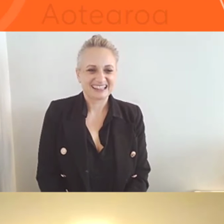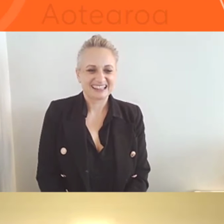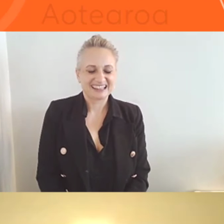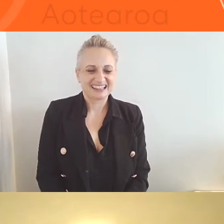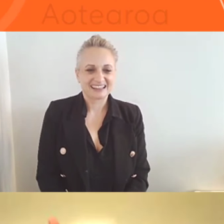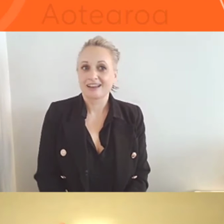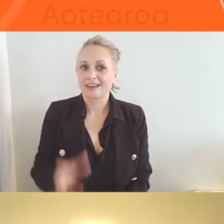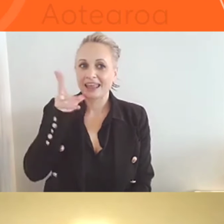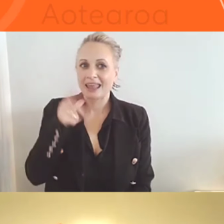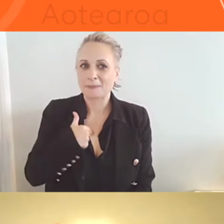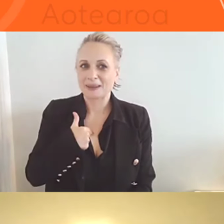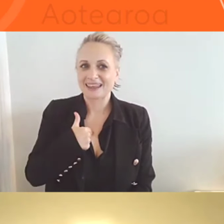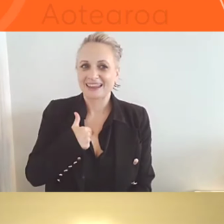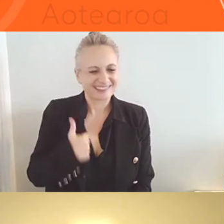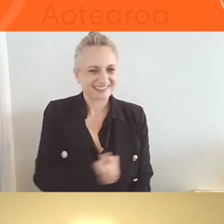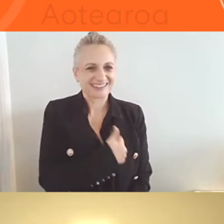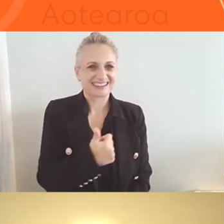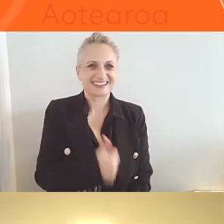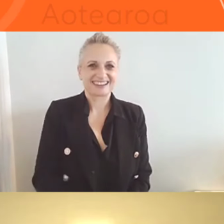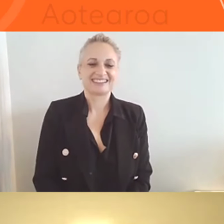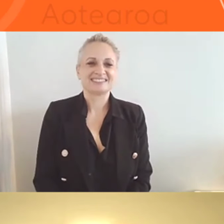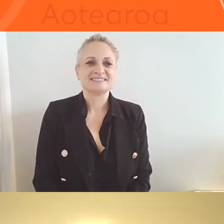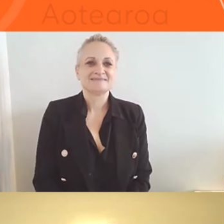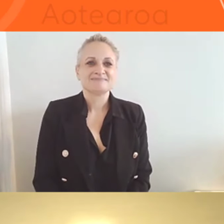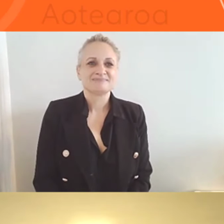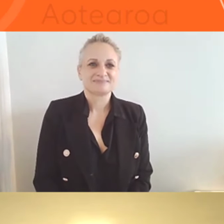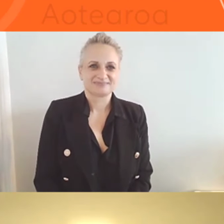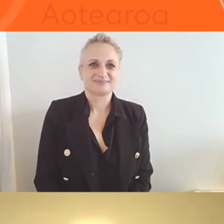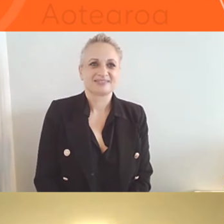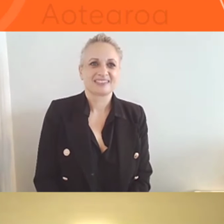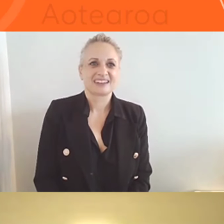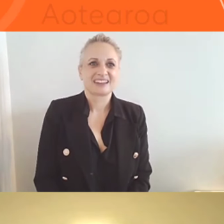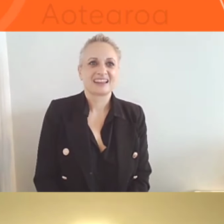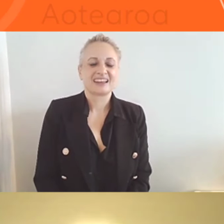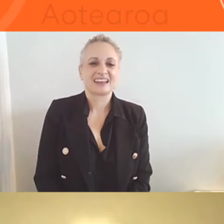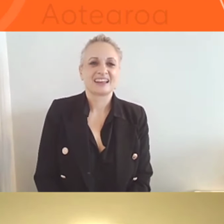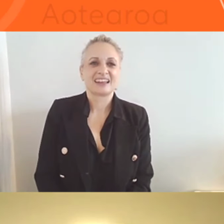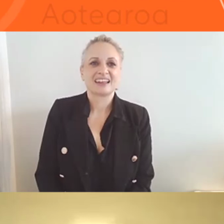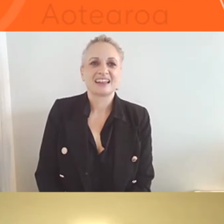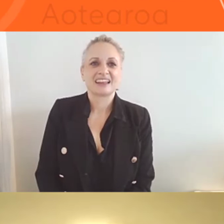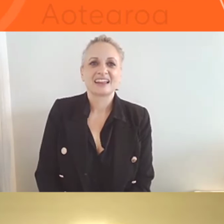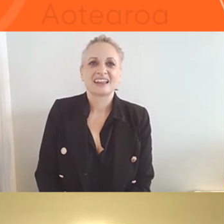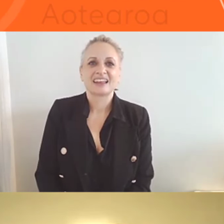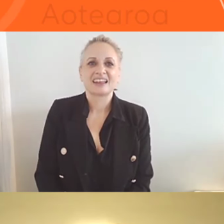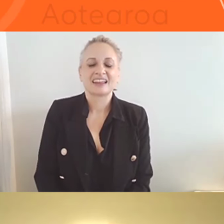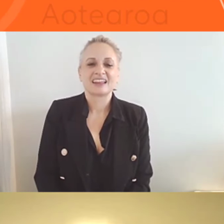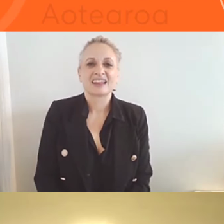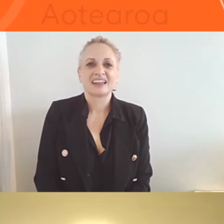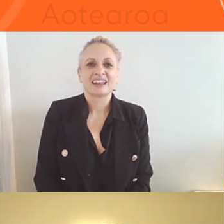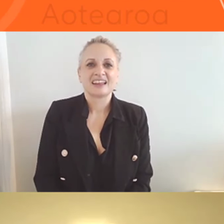now? Yeah, got you. Cool, thanks Raymond. Now first of all, I'd